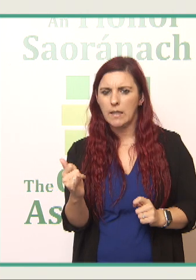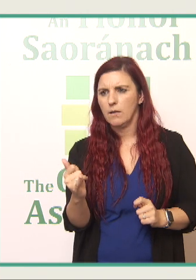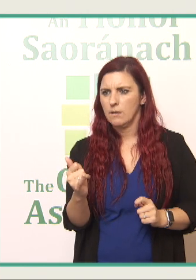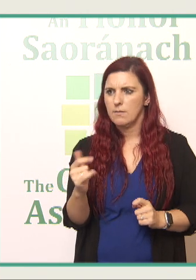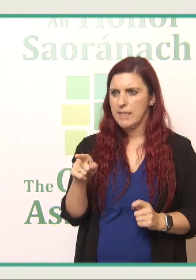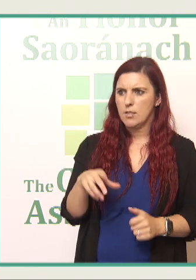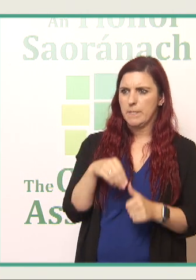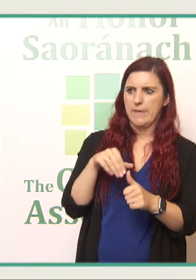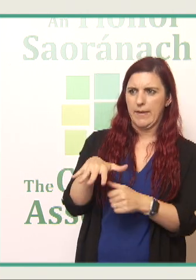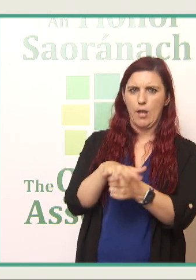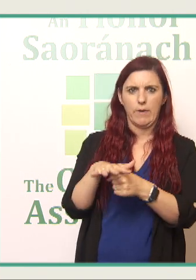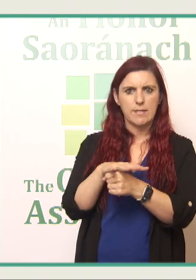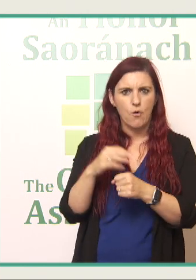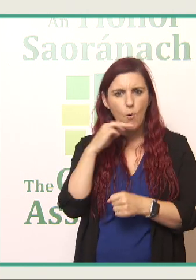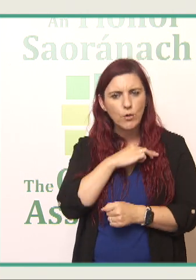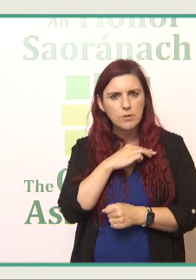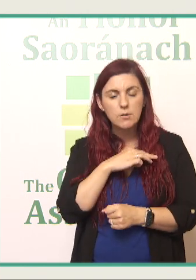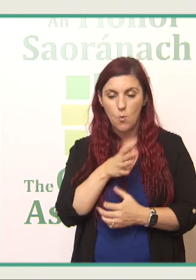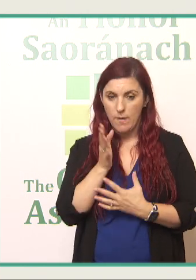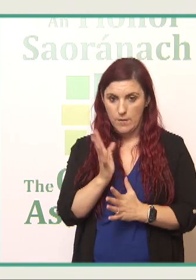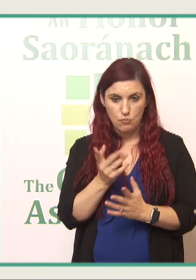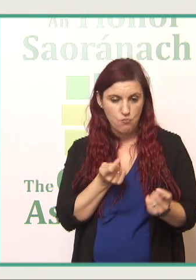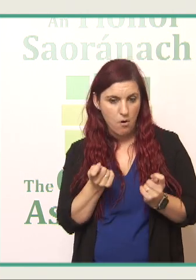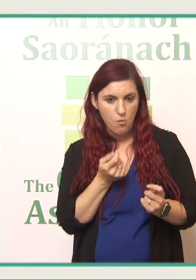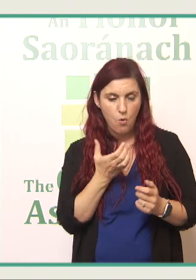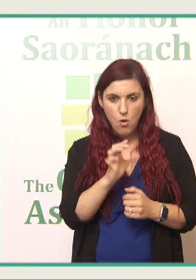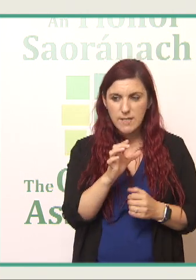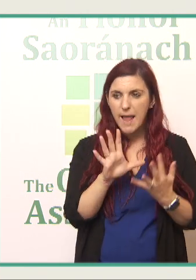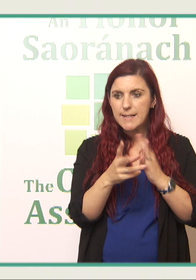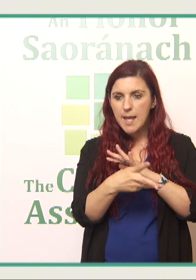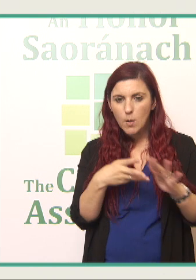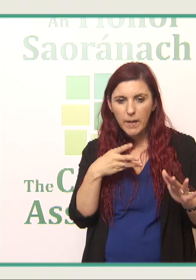places are globally important so we run courses uh about 10 week courses in the local schools